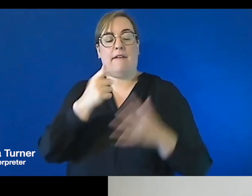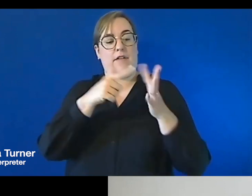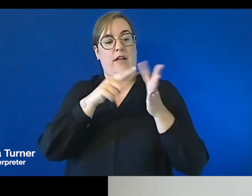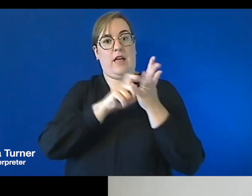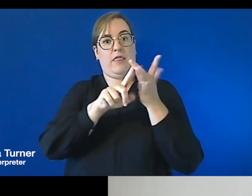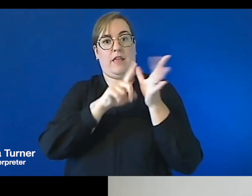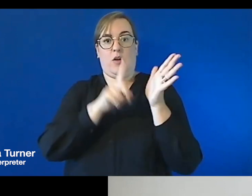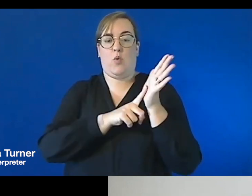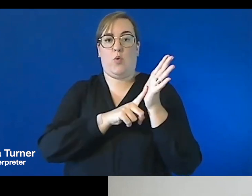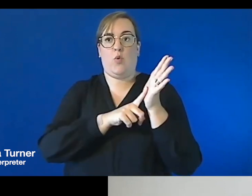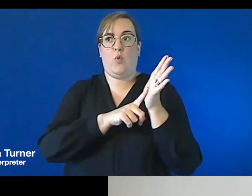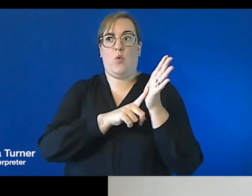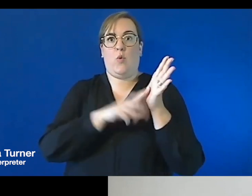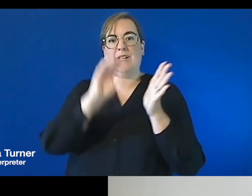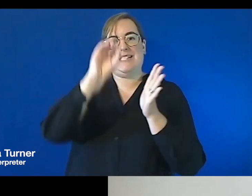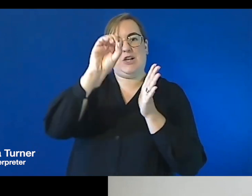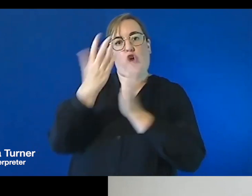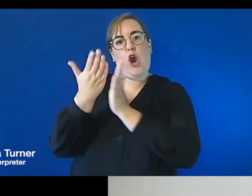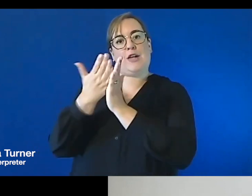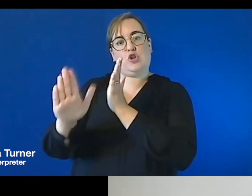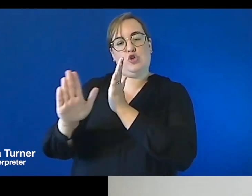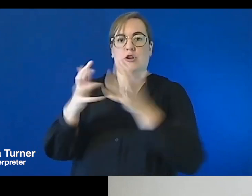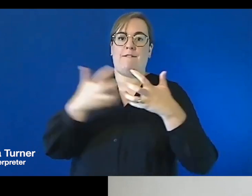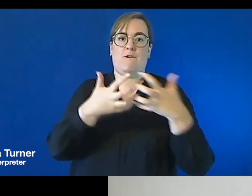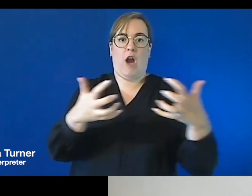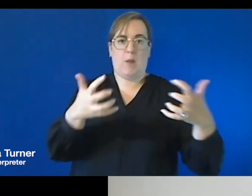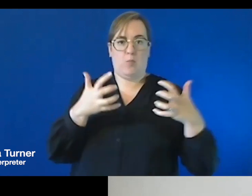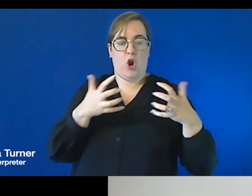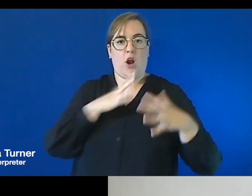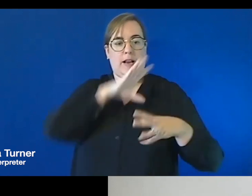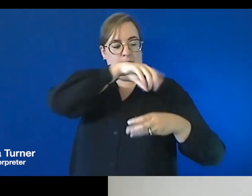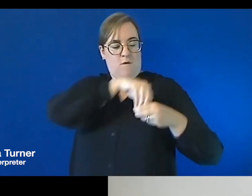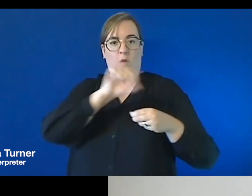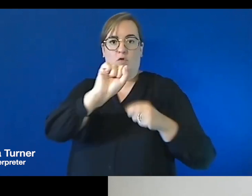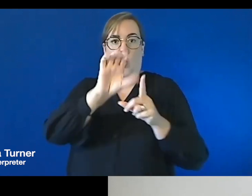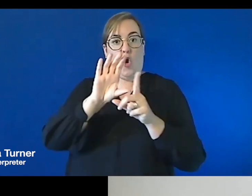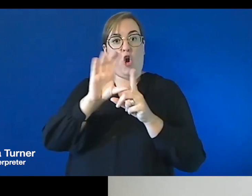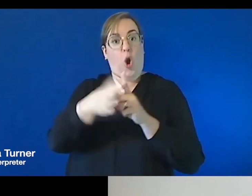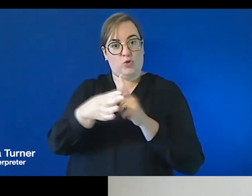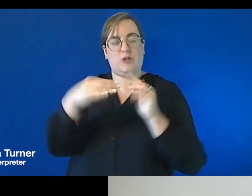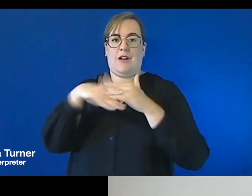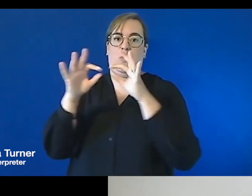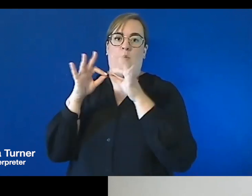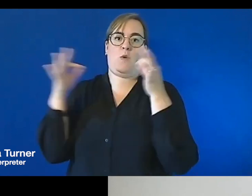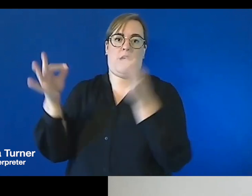zero exclusion of framework, would become a part of your culture including internal policies,